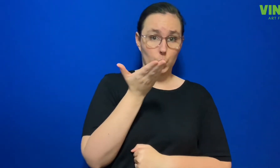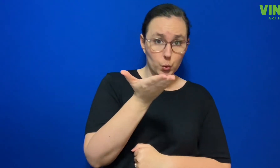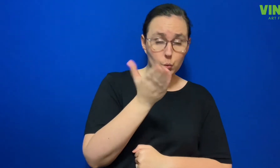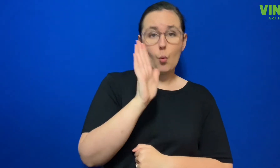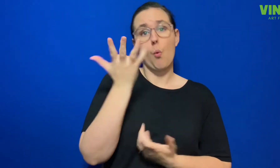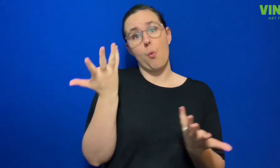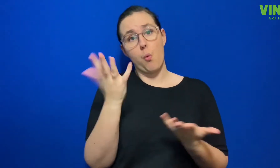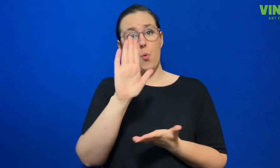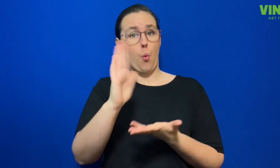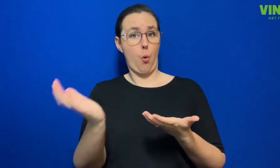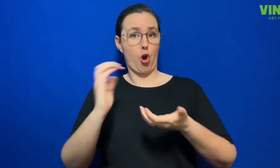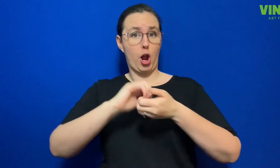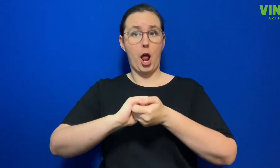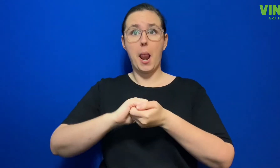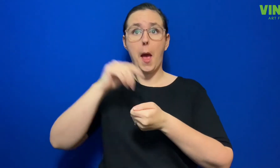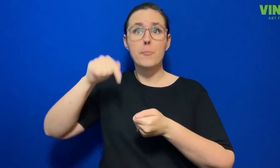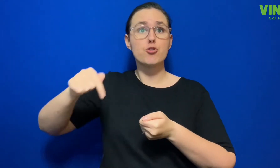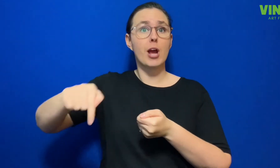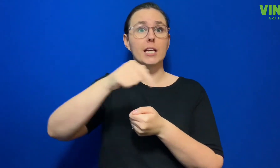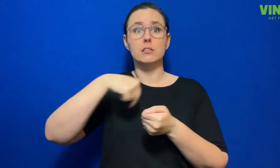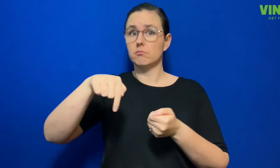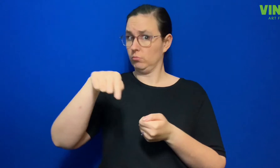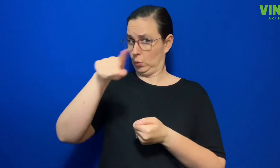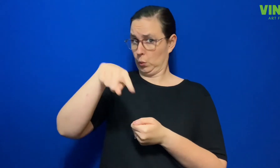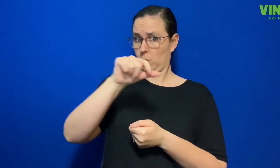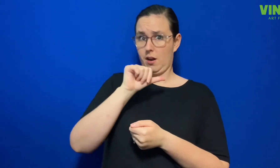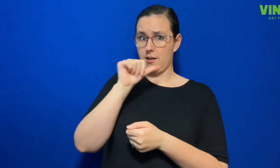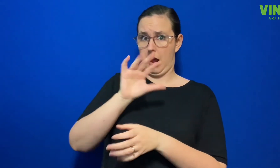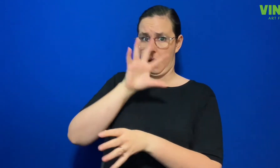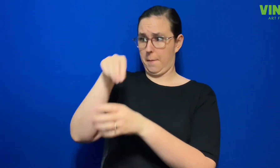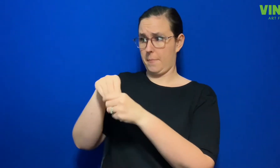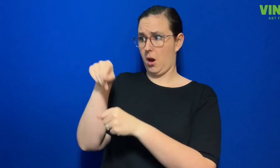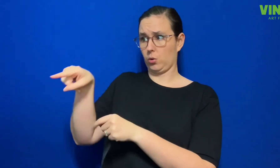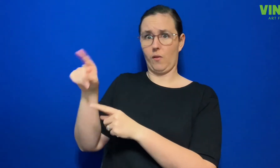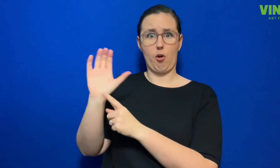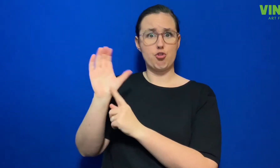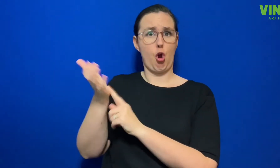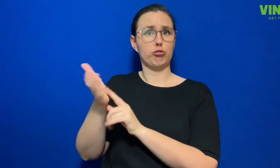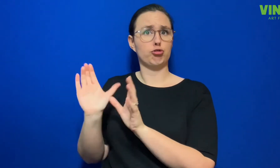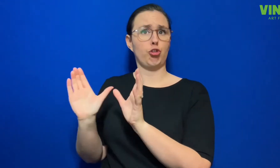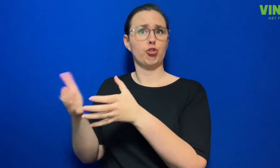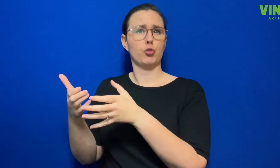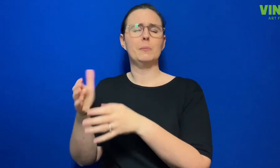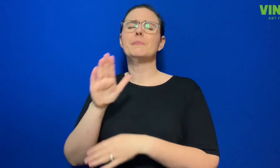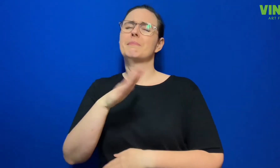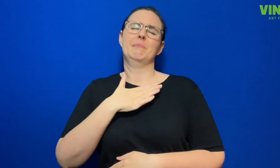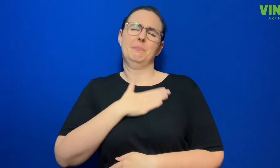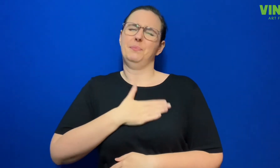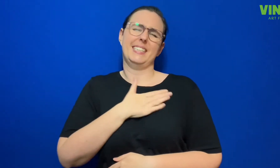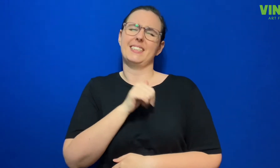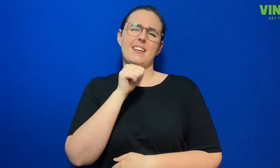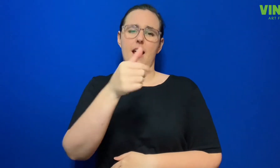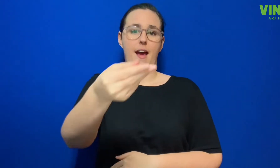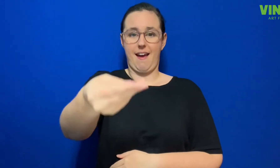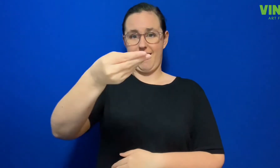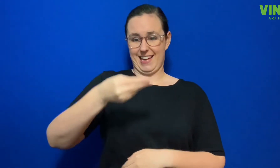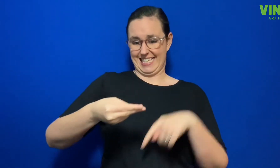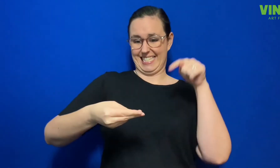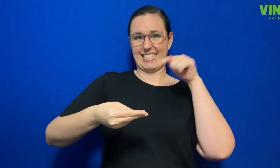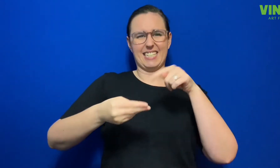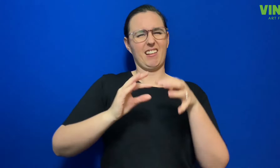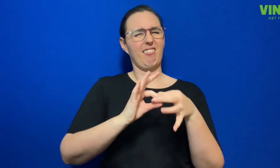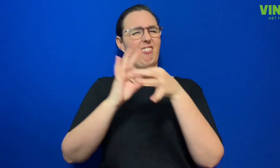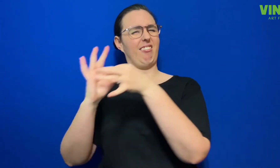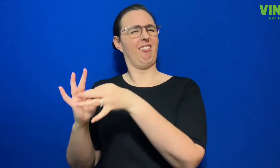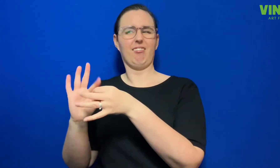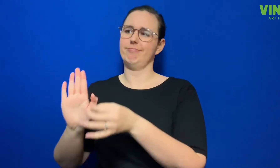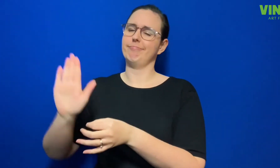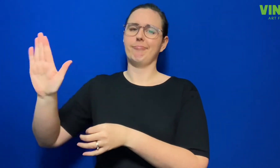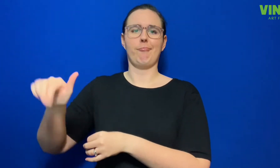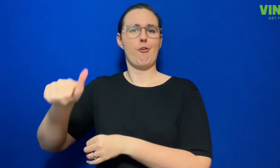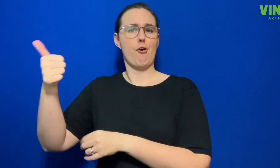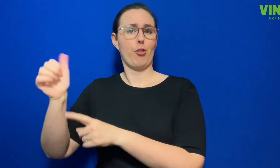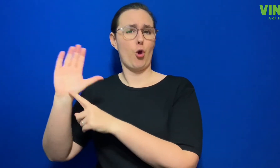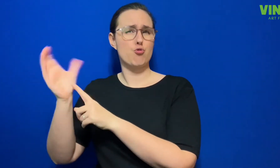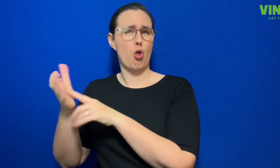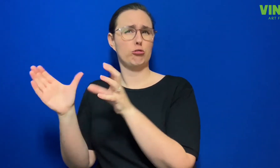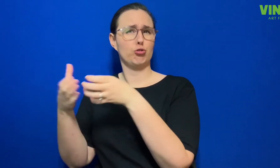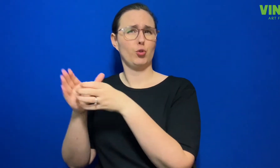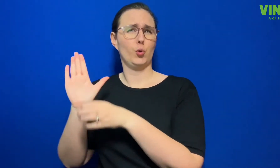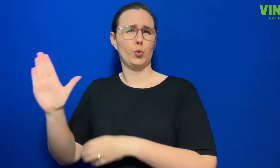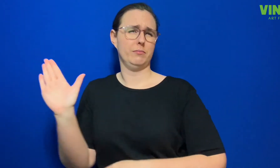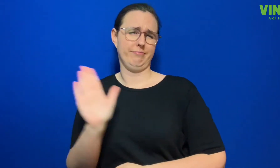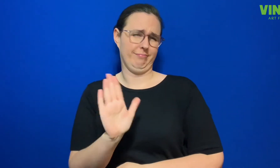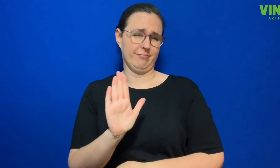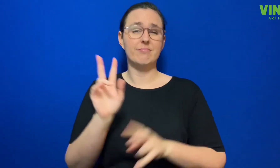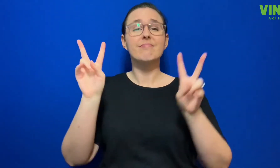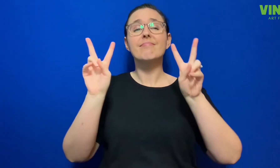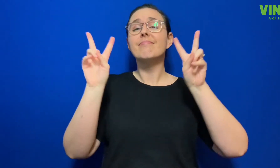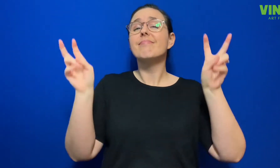If you or your collaborators are not a part of a cultural group, please don’t submit a piece about that cultural group.